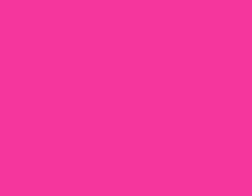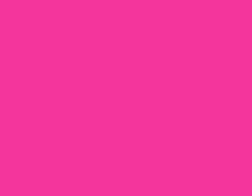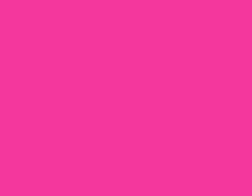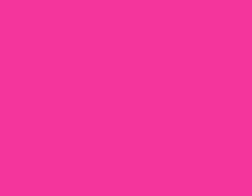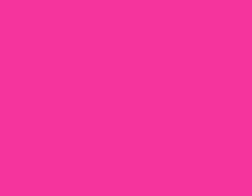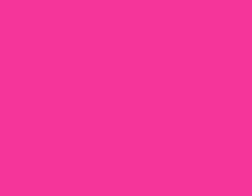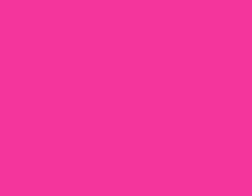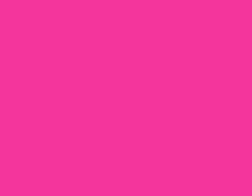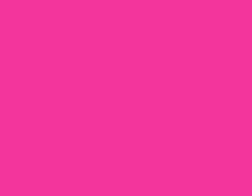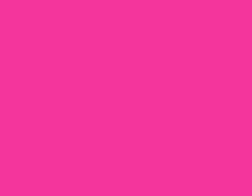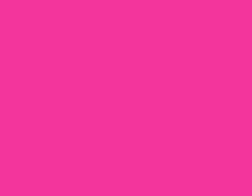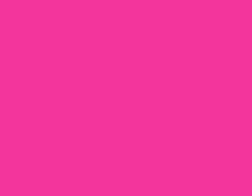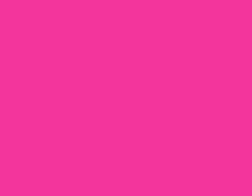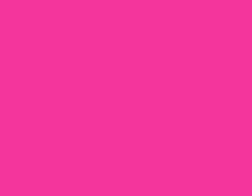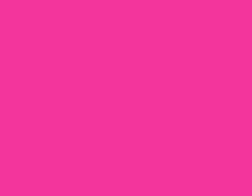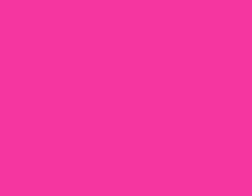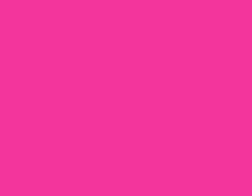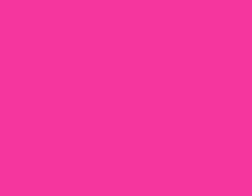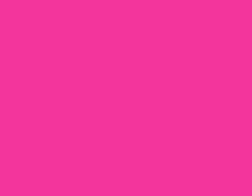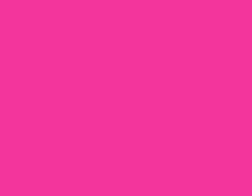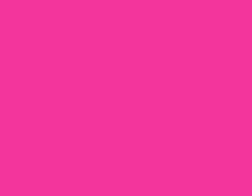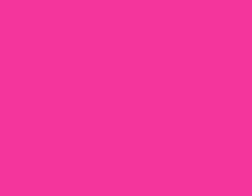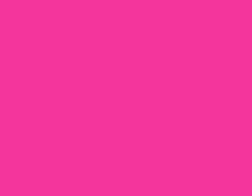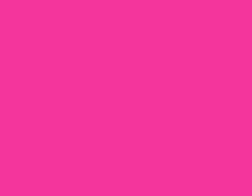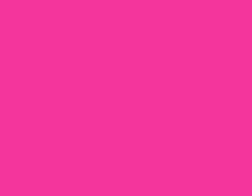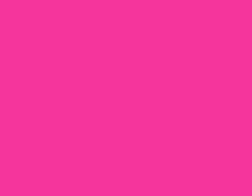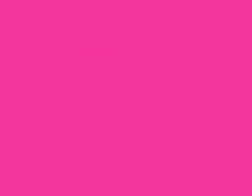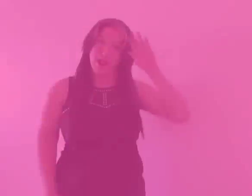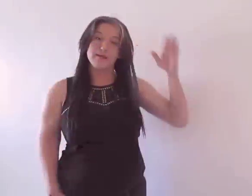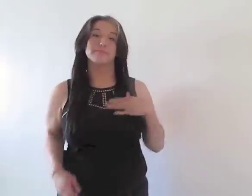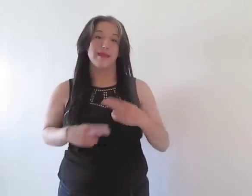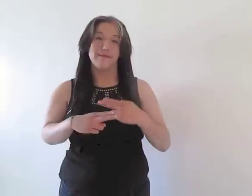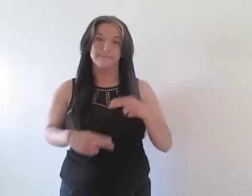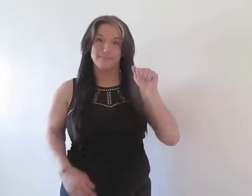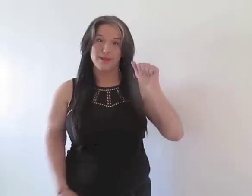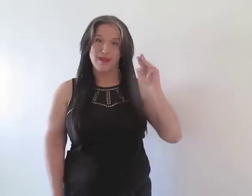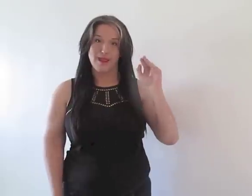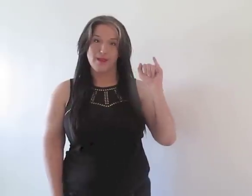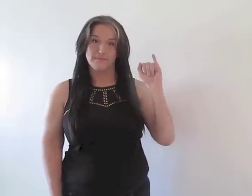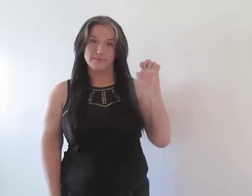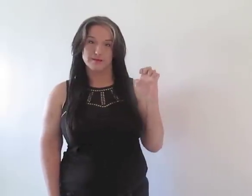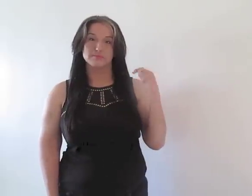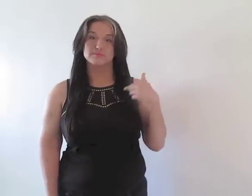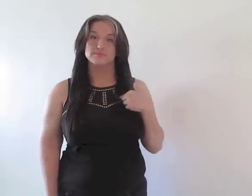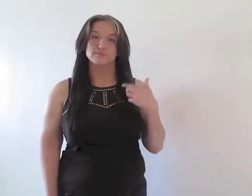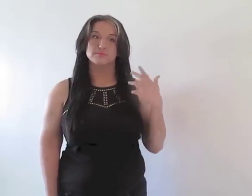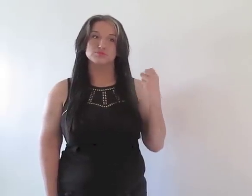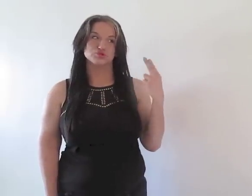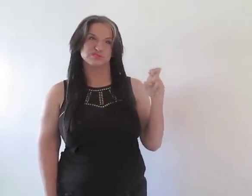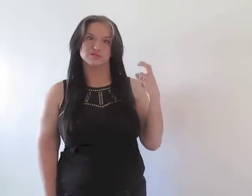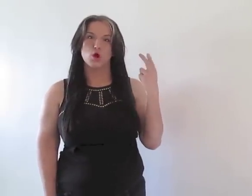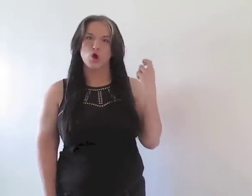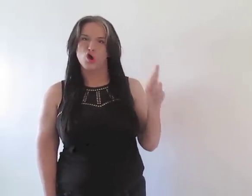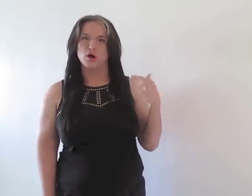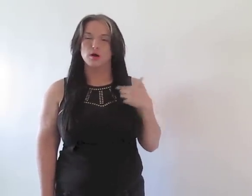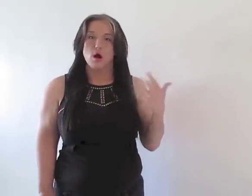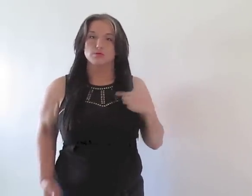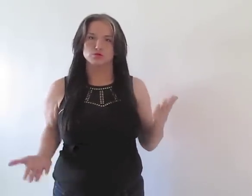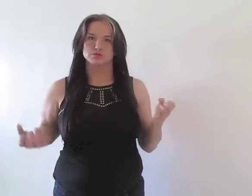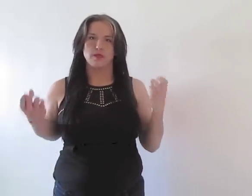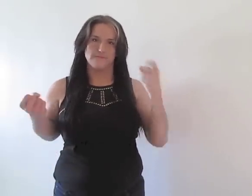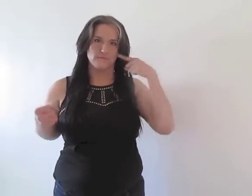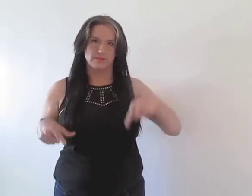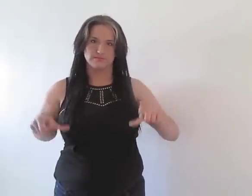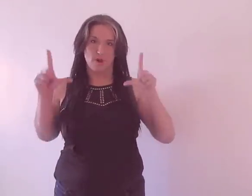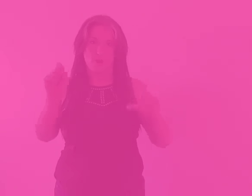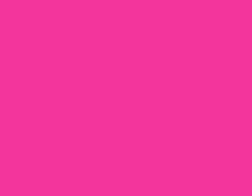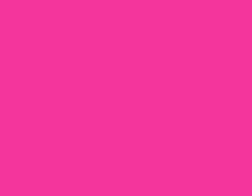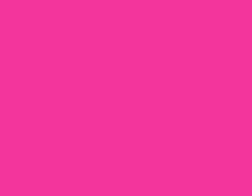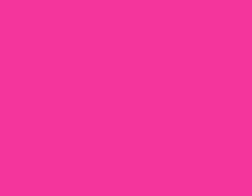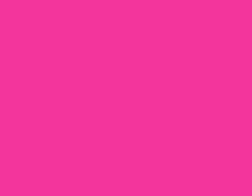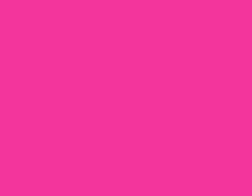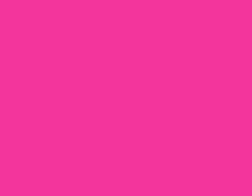Hello, my name is Amie (shows sign name). I go by she/her pronouns. I will be signing in this vlog.